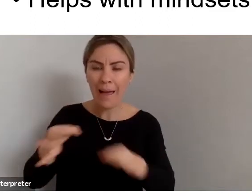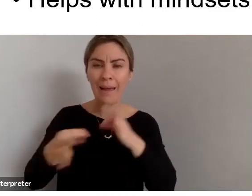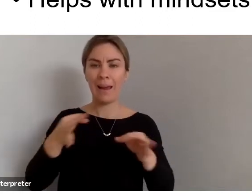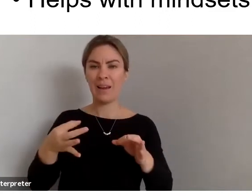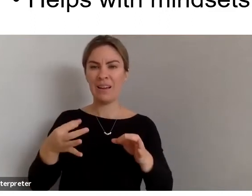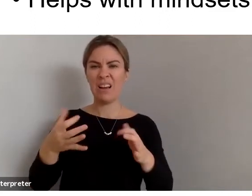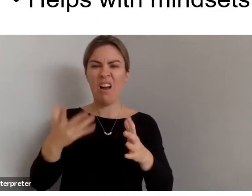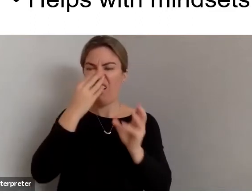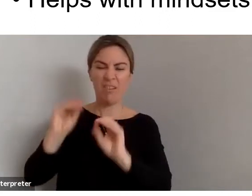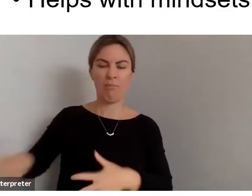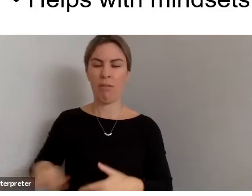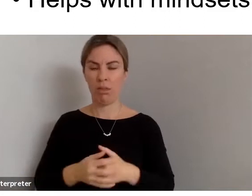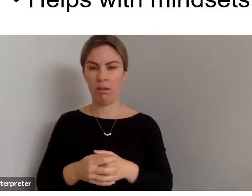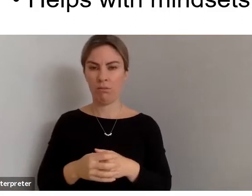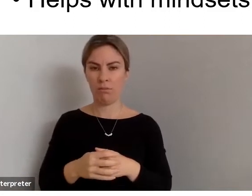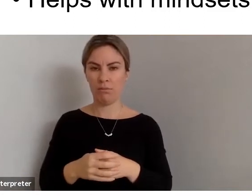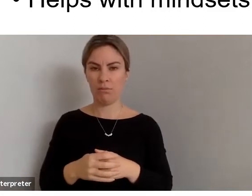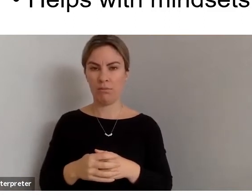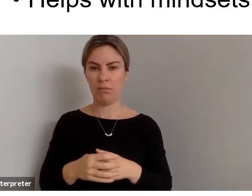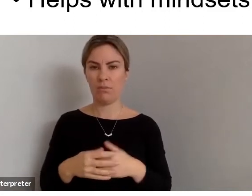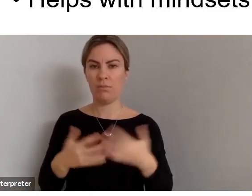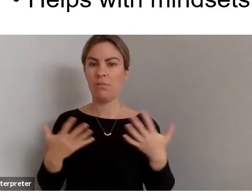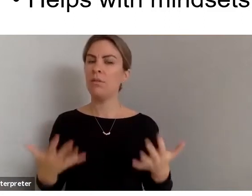your mind, it just becomes – it's just another point of the process.